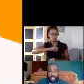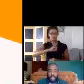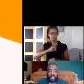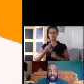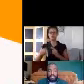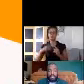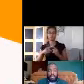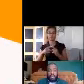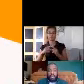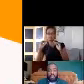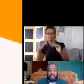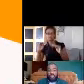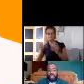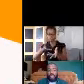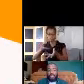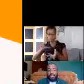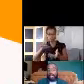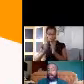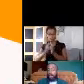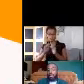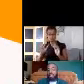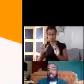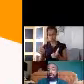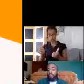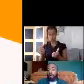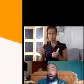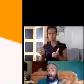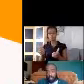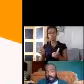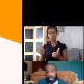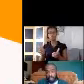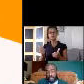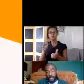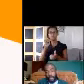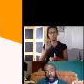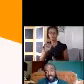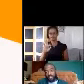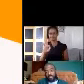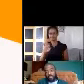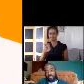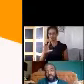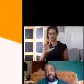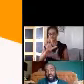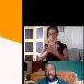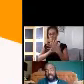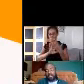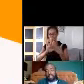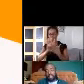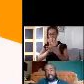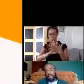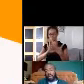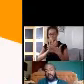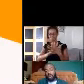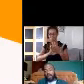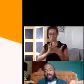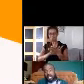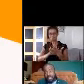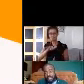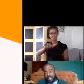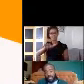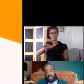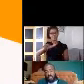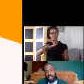is that is like a fog. Honestly that racism is something that exists around us in that,